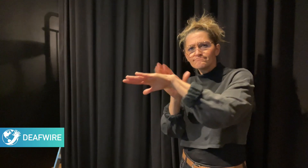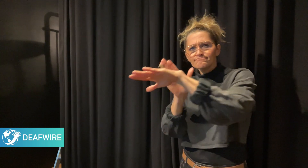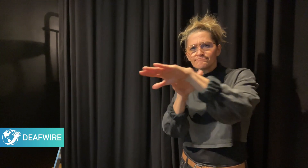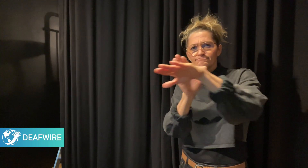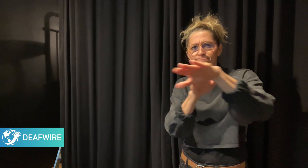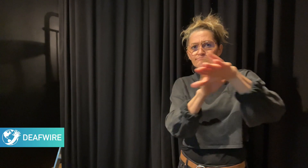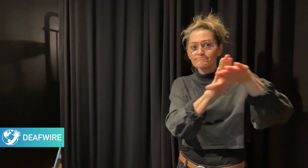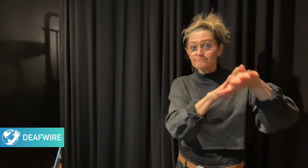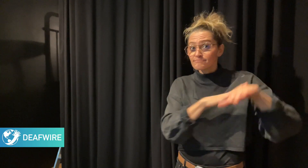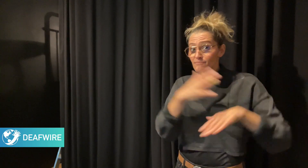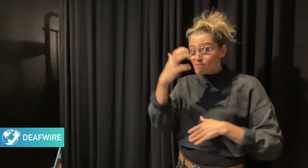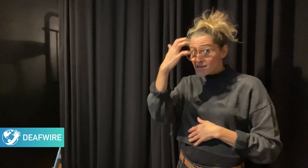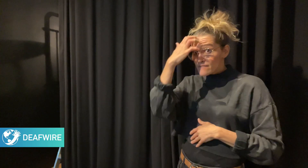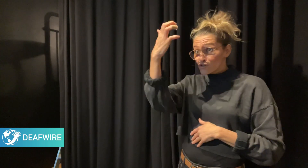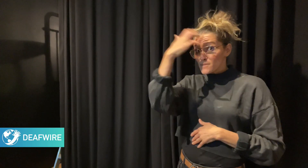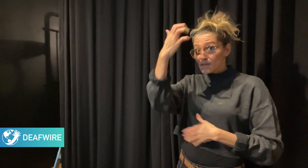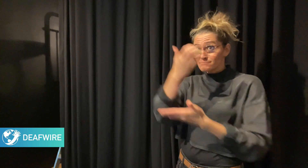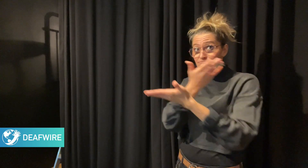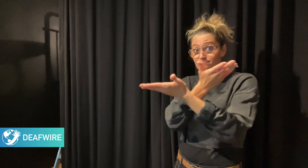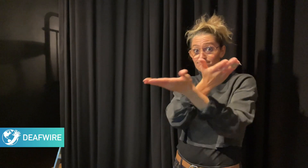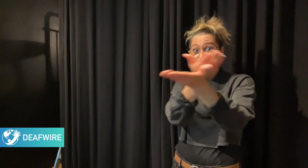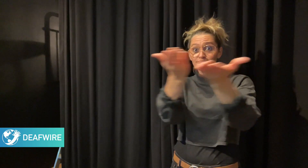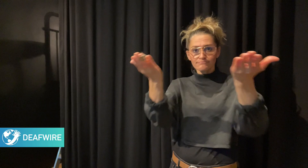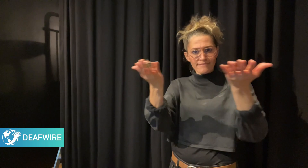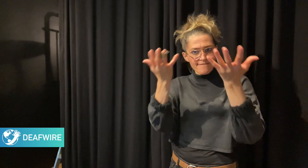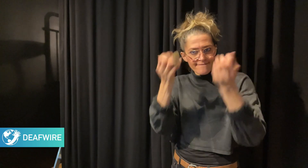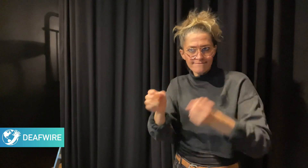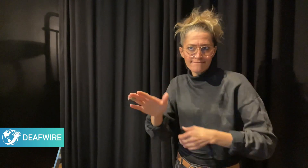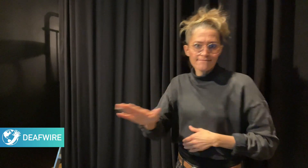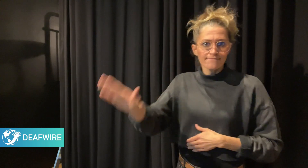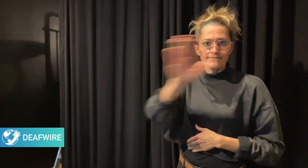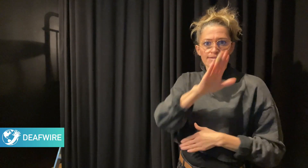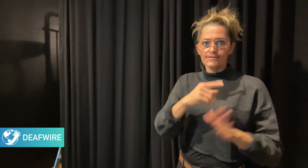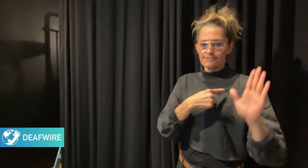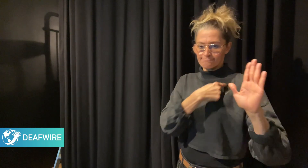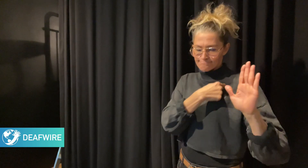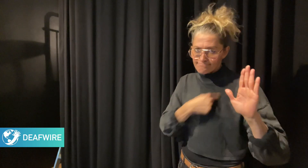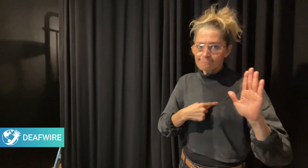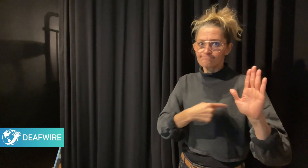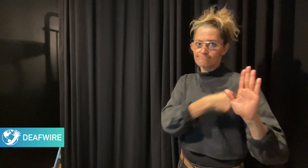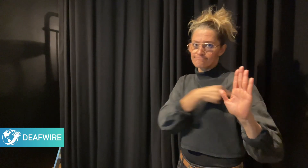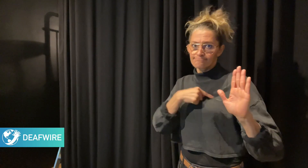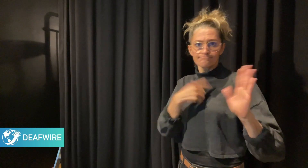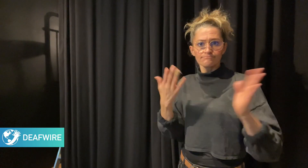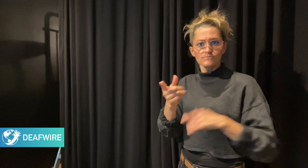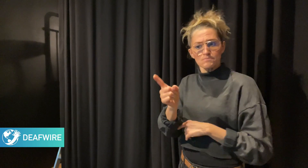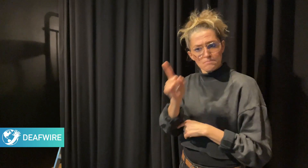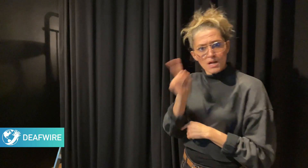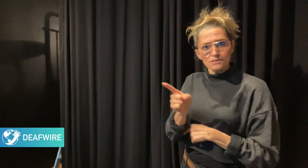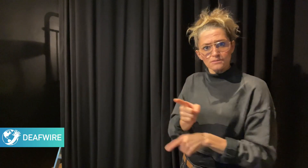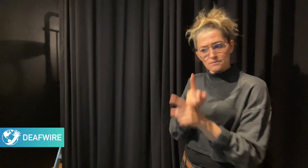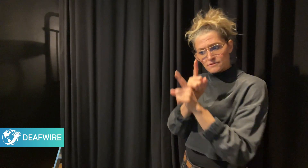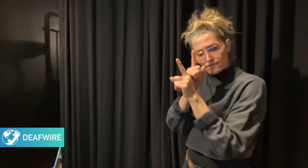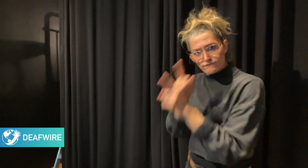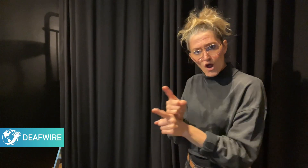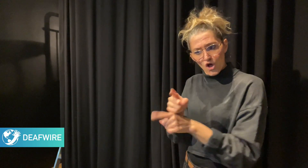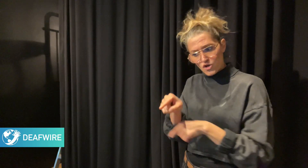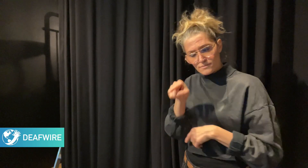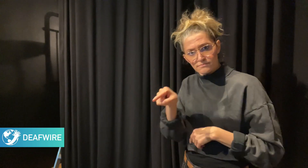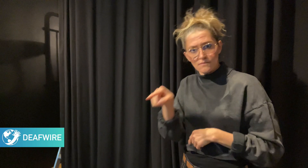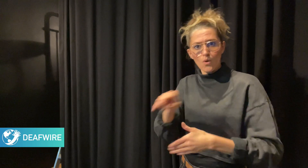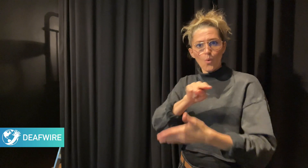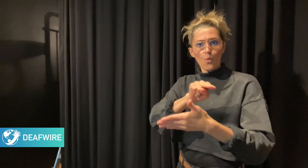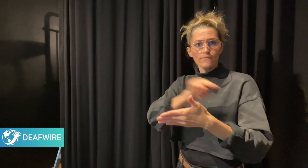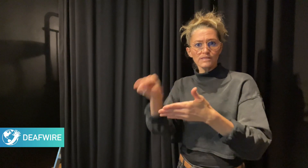of their commitments to the Convention on the Rights